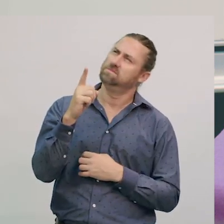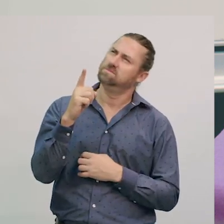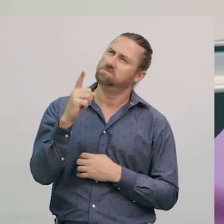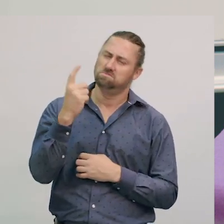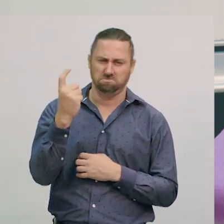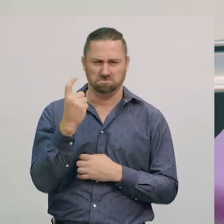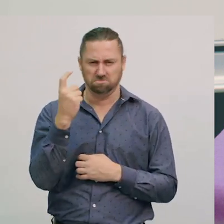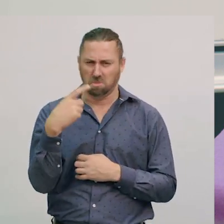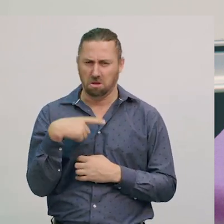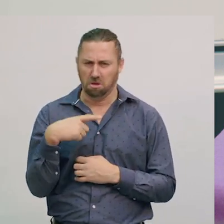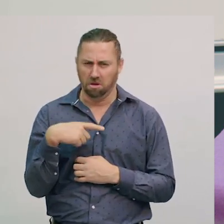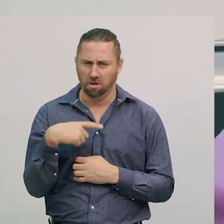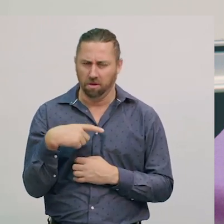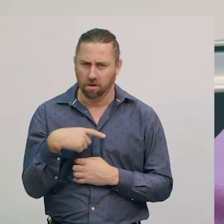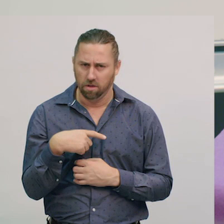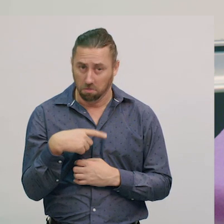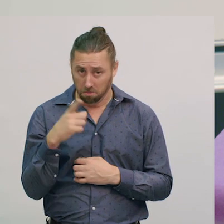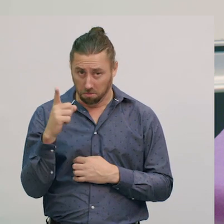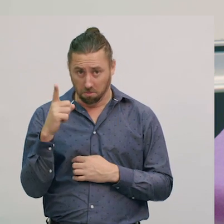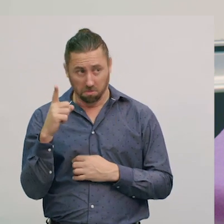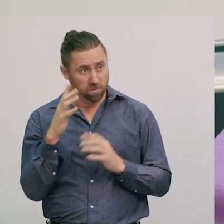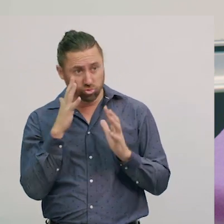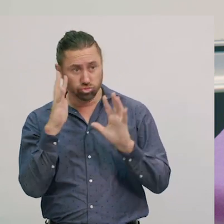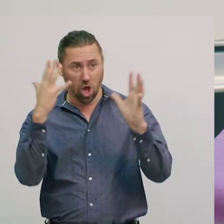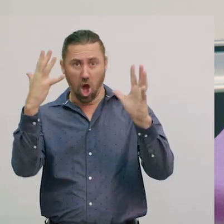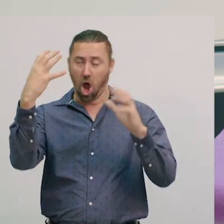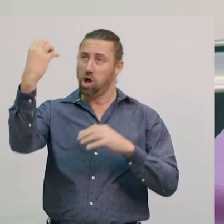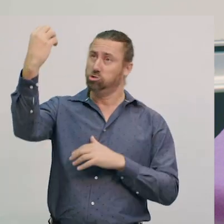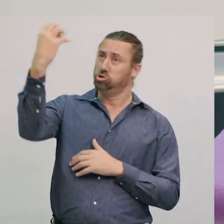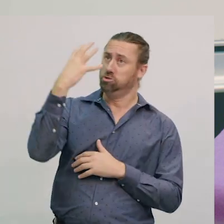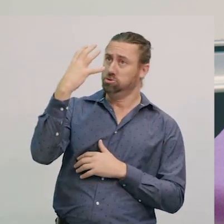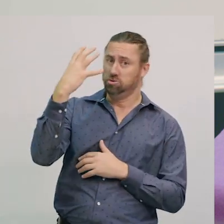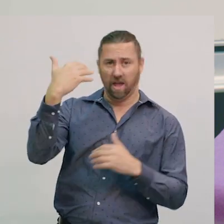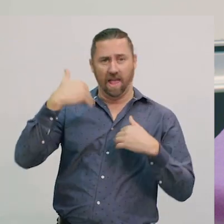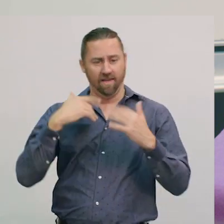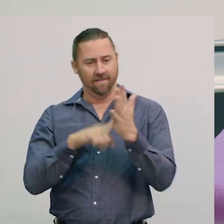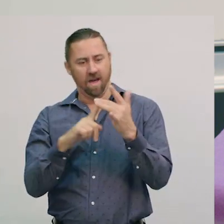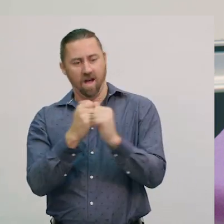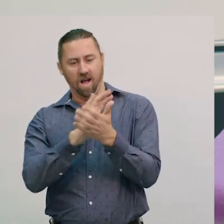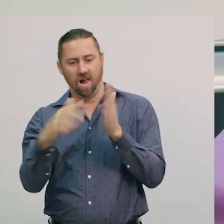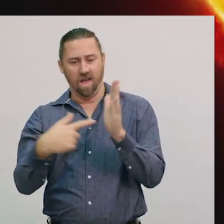Is the Moon actually shining? Does it produce light like the Sun?